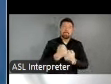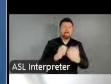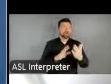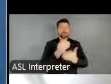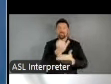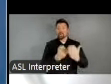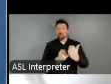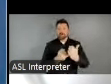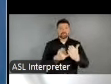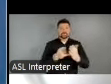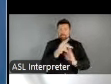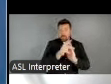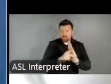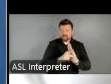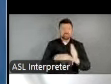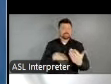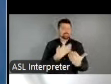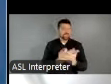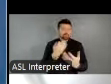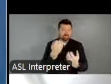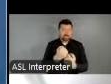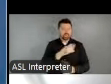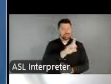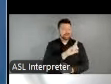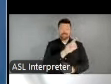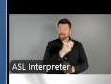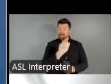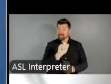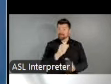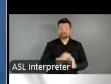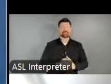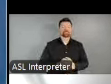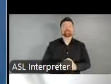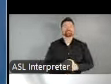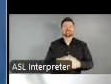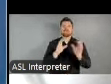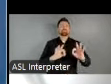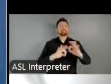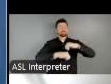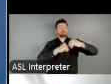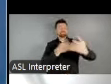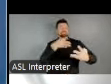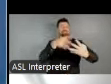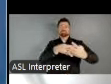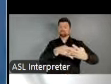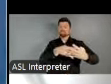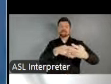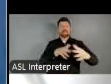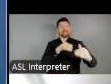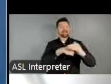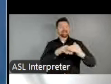local level. LAAs are also a key component in the vertical axis of the NEA investment as they